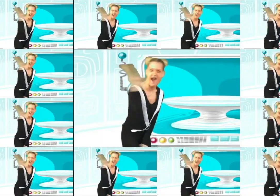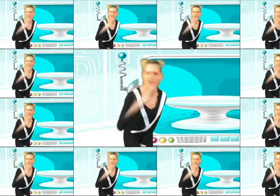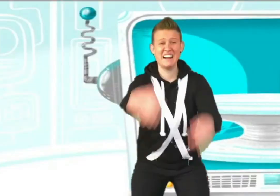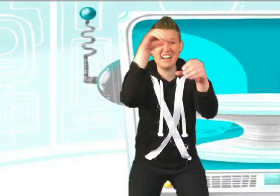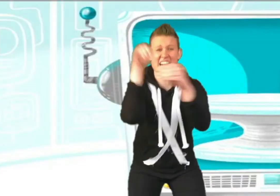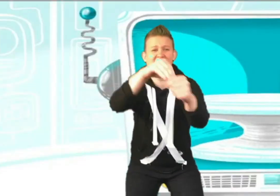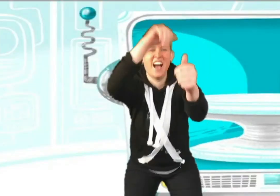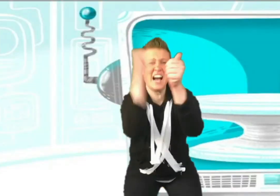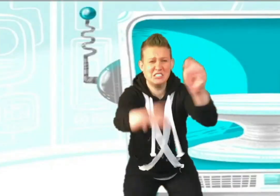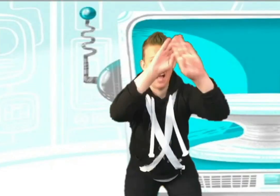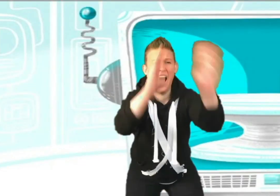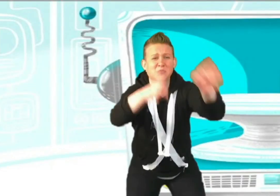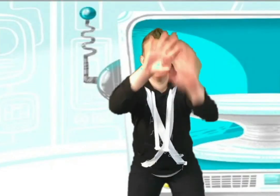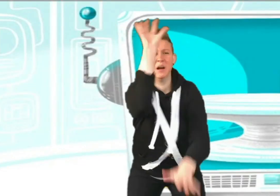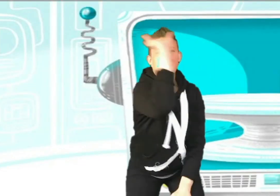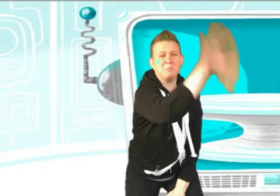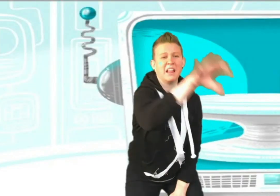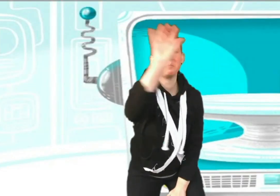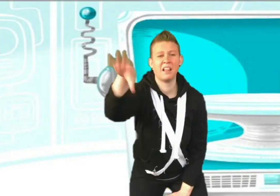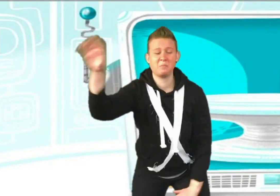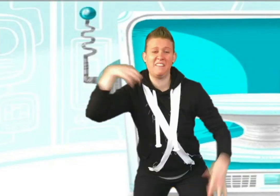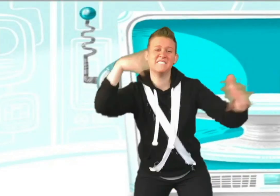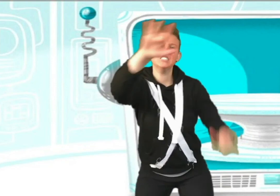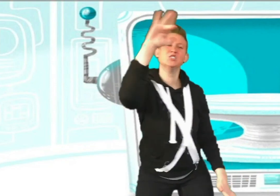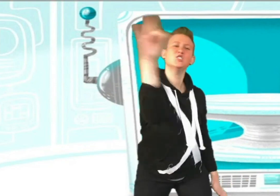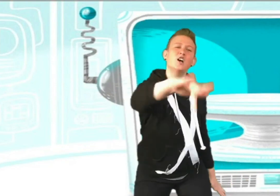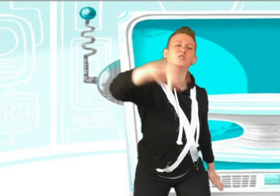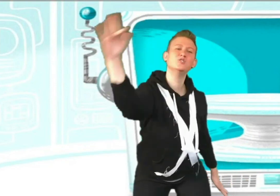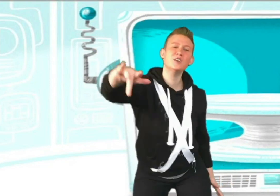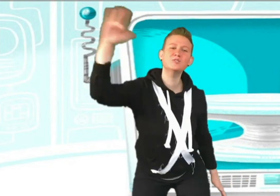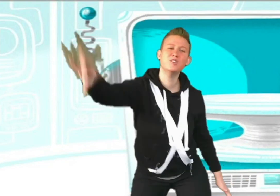In almost every house we’ve been,